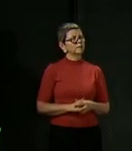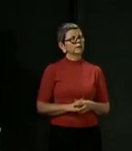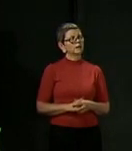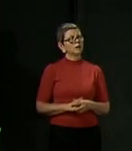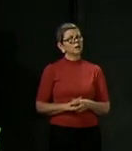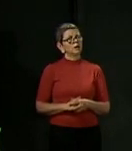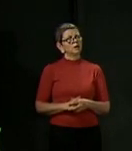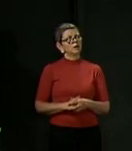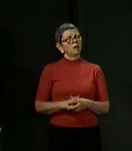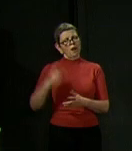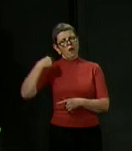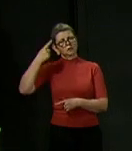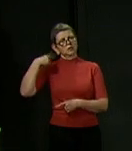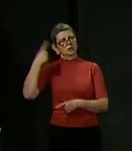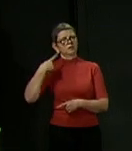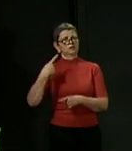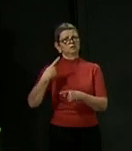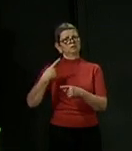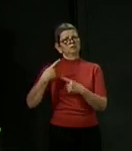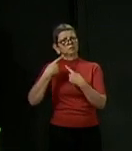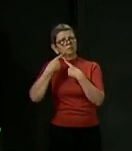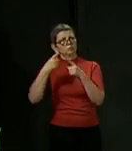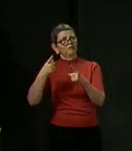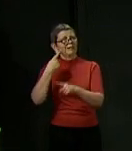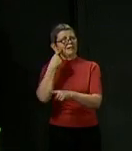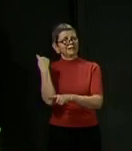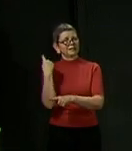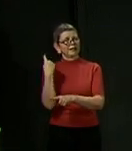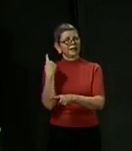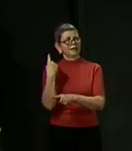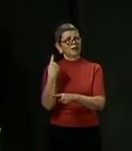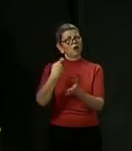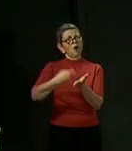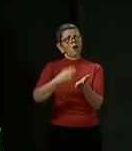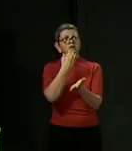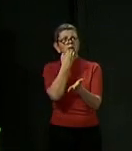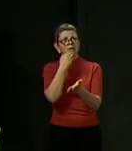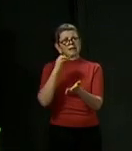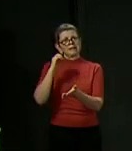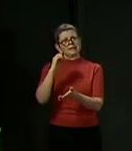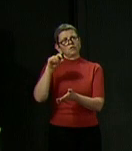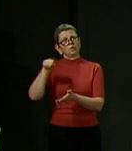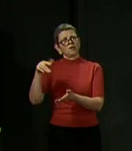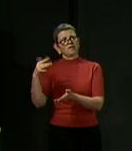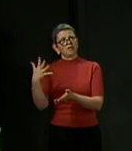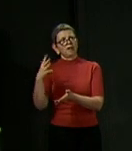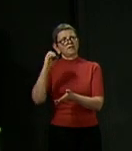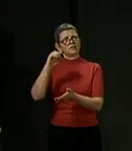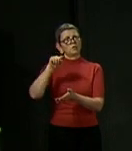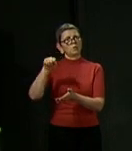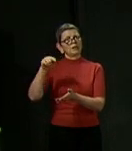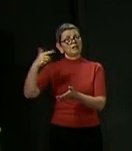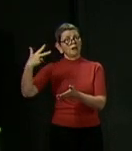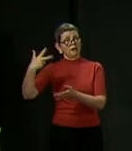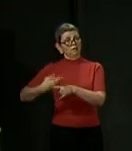that the R number for the UK is between 0.5 and 0.9, with London being the lowest figure.